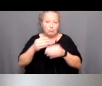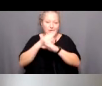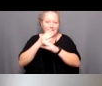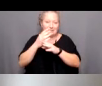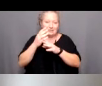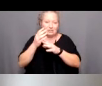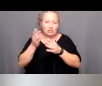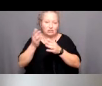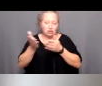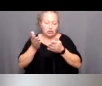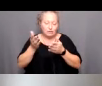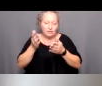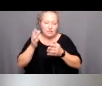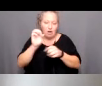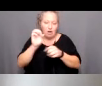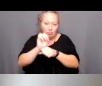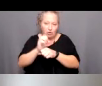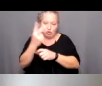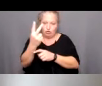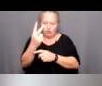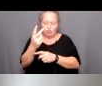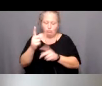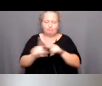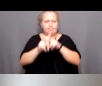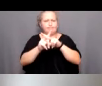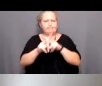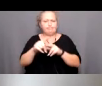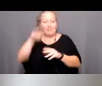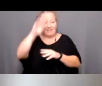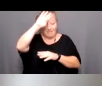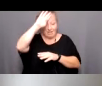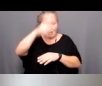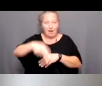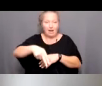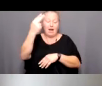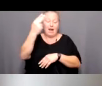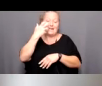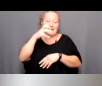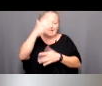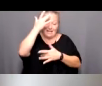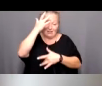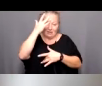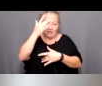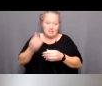Two individual occupations stood out. Firefighters had the highest heat illness rate of any individual occupation,